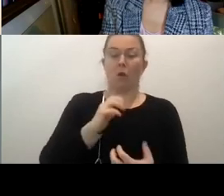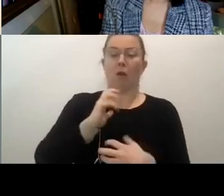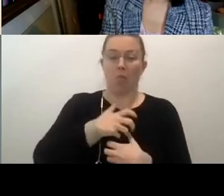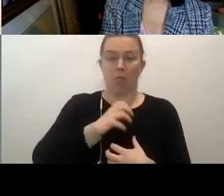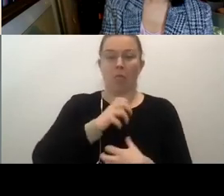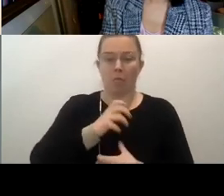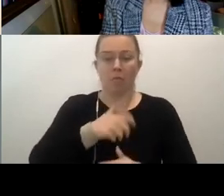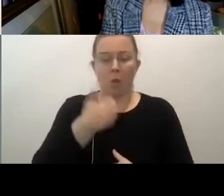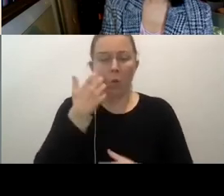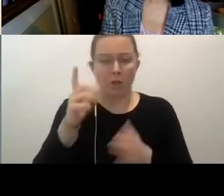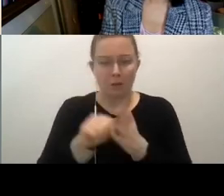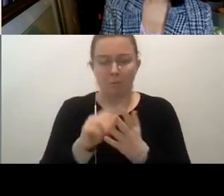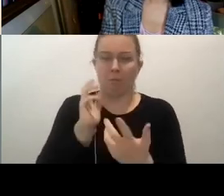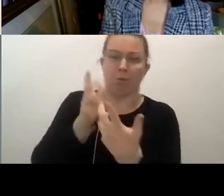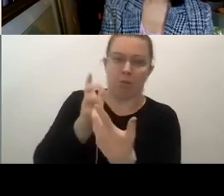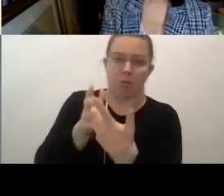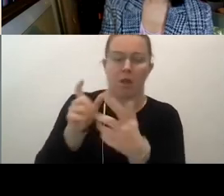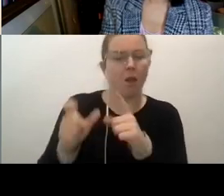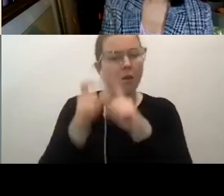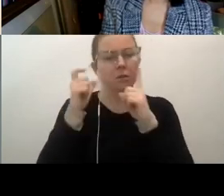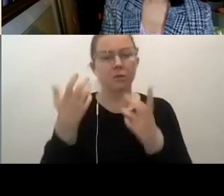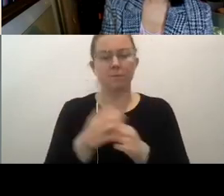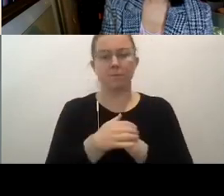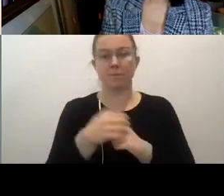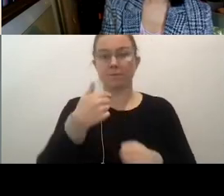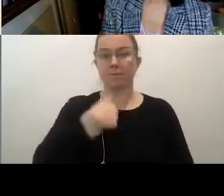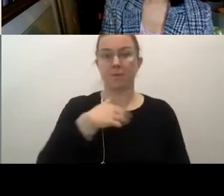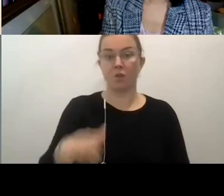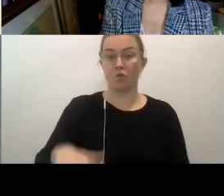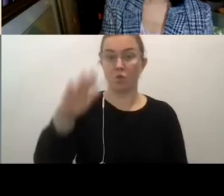I grew up with my mum always